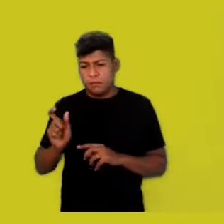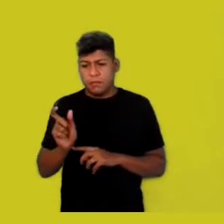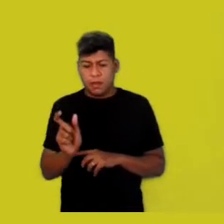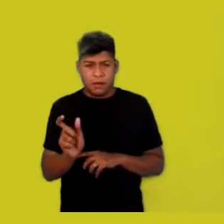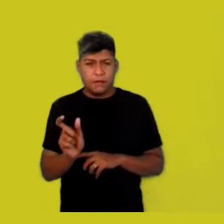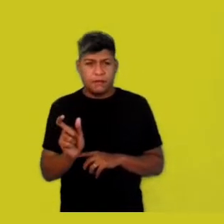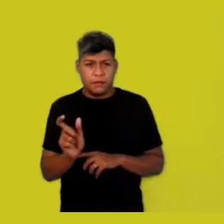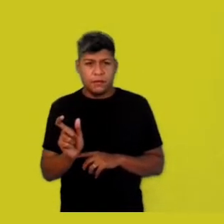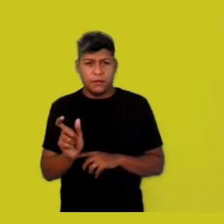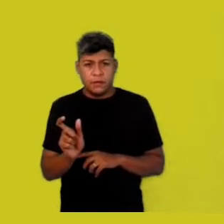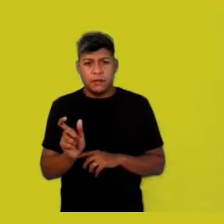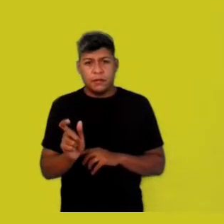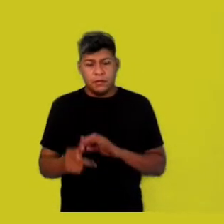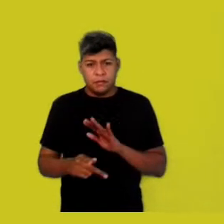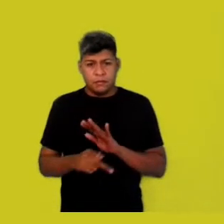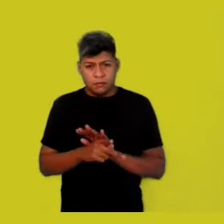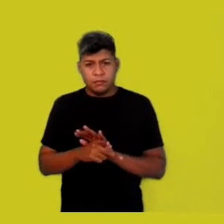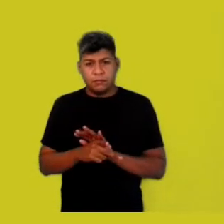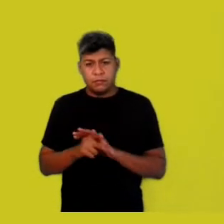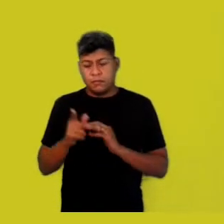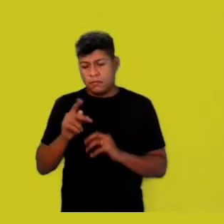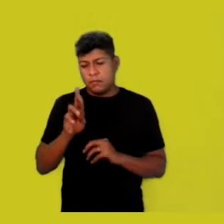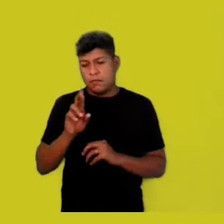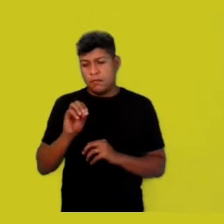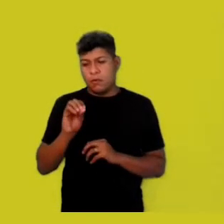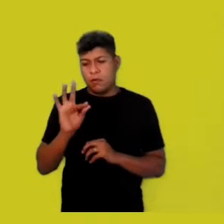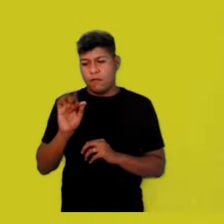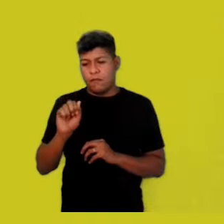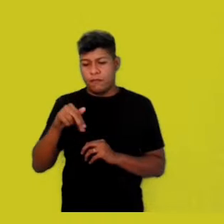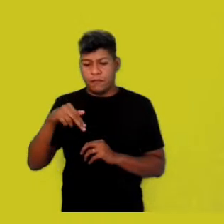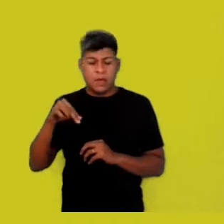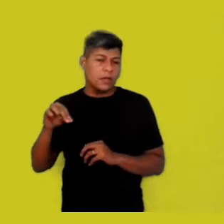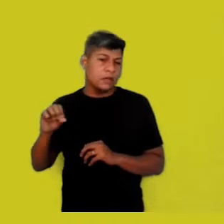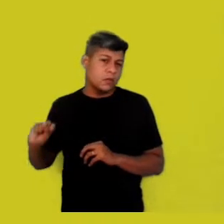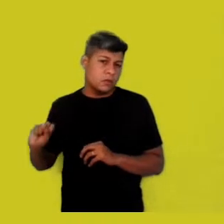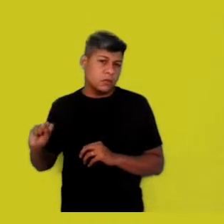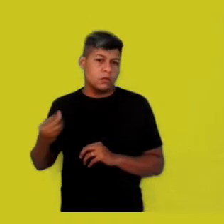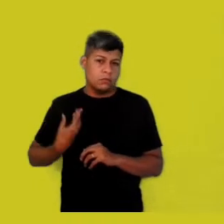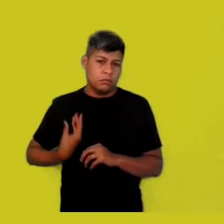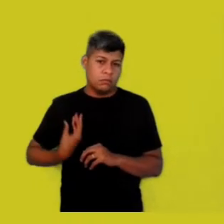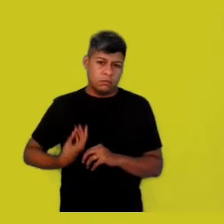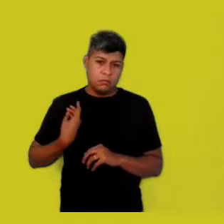from the Latin “profanus”: “being before the temple”.